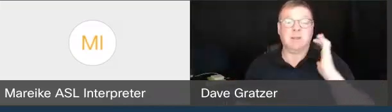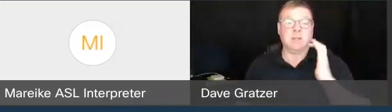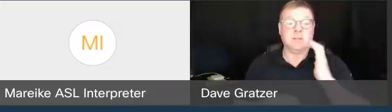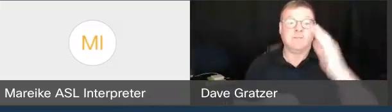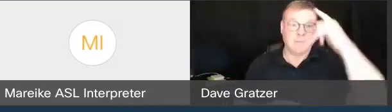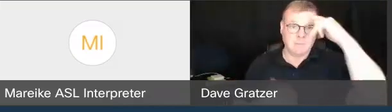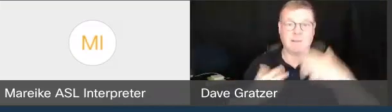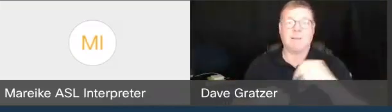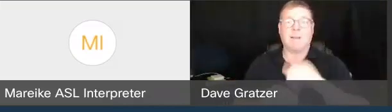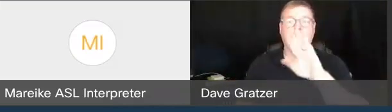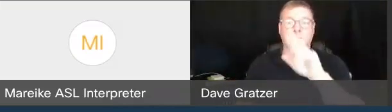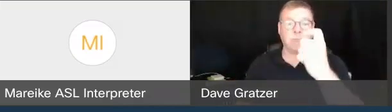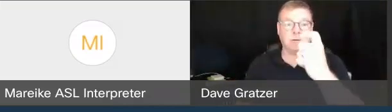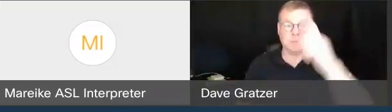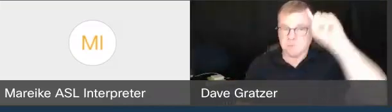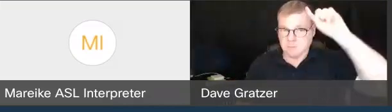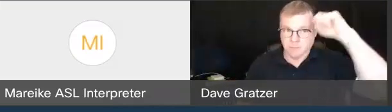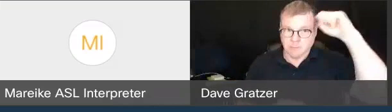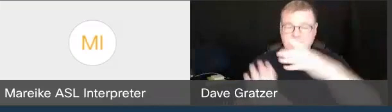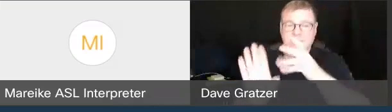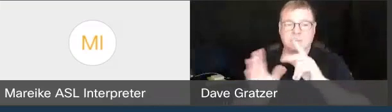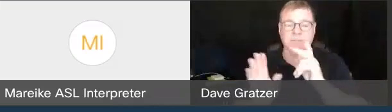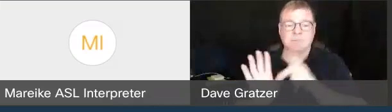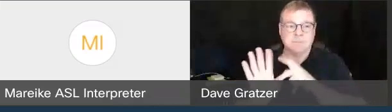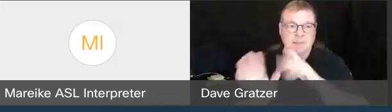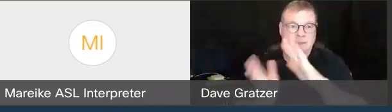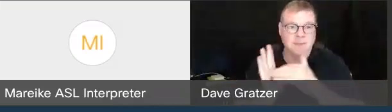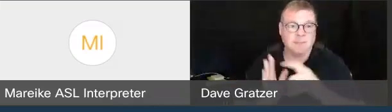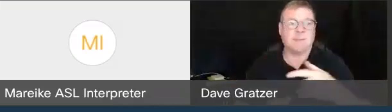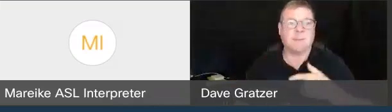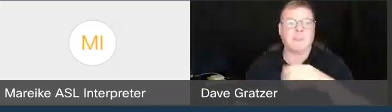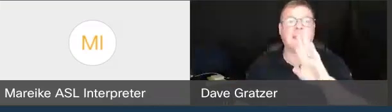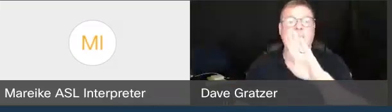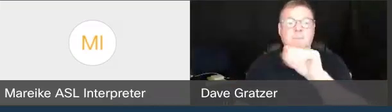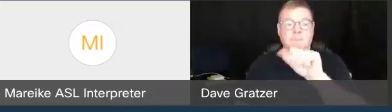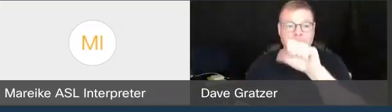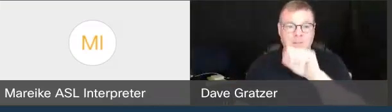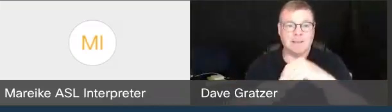at Bronx New York Psychiatric Center, she holds a bachelor's of science degree in psychology from